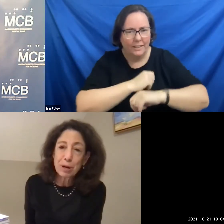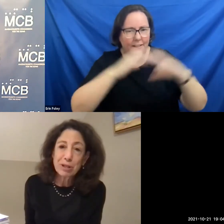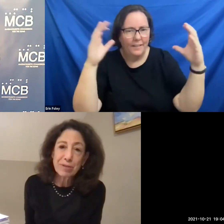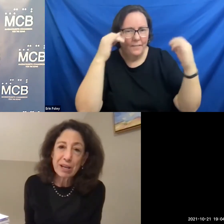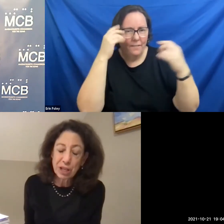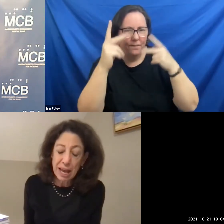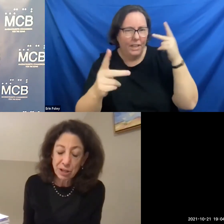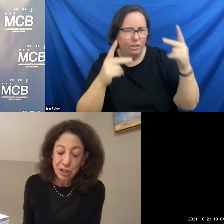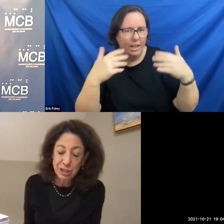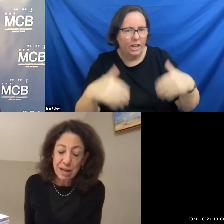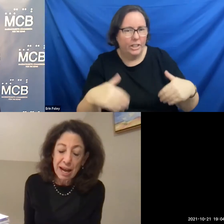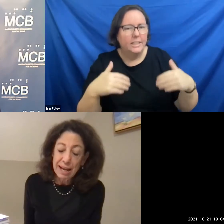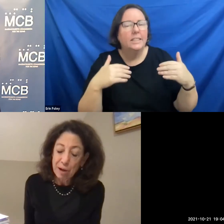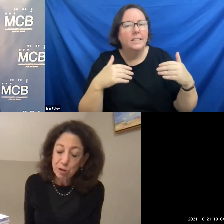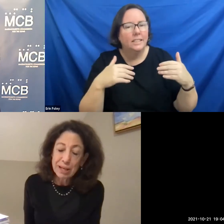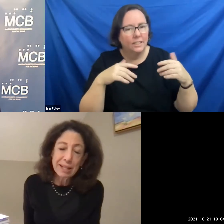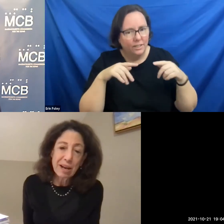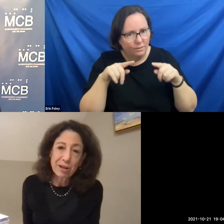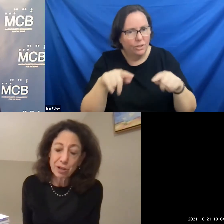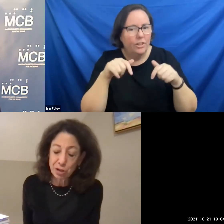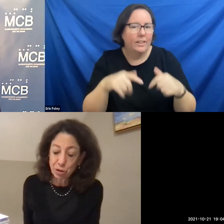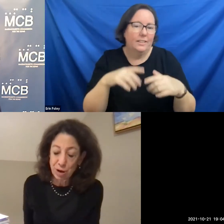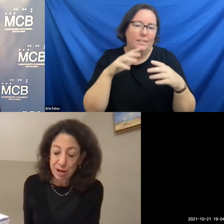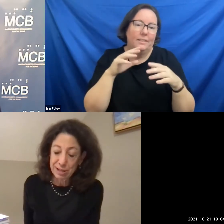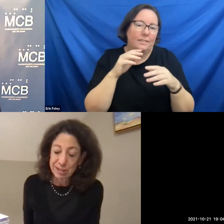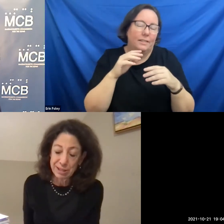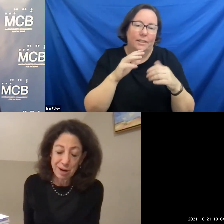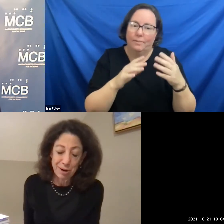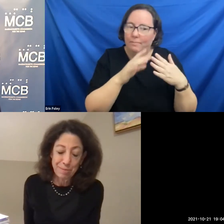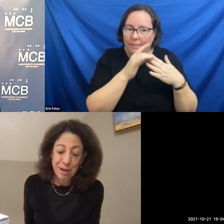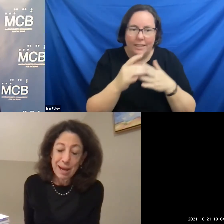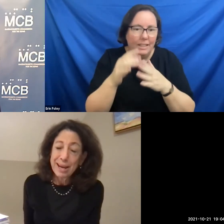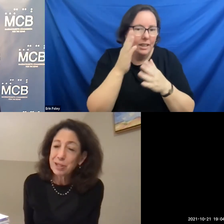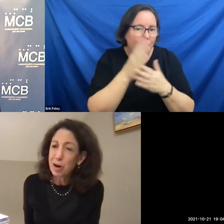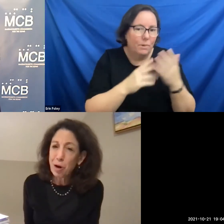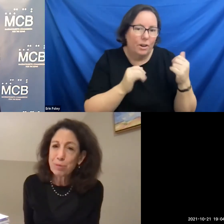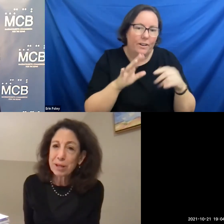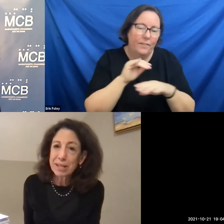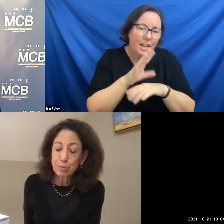arts of education, counseling, and the arts to join us this year. It's our hope that these